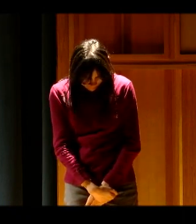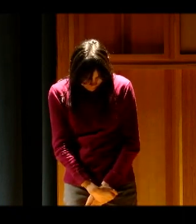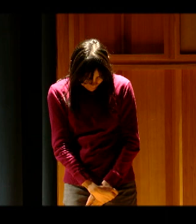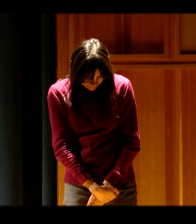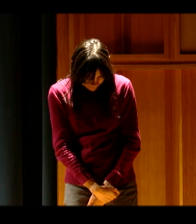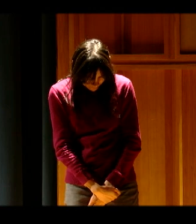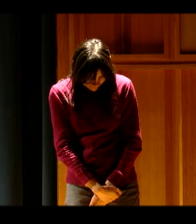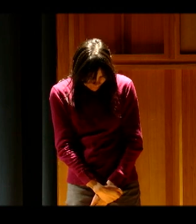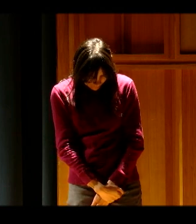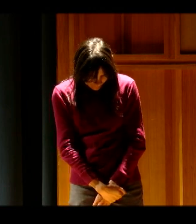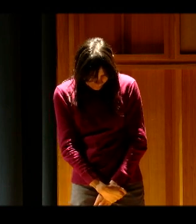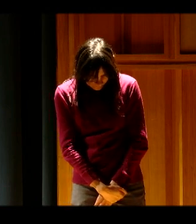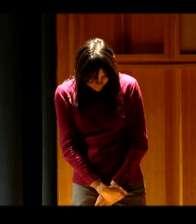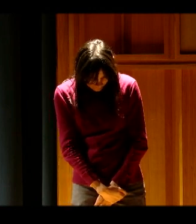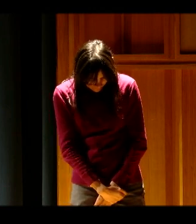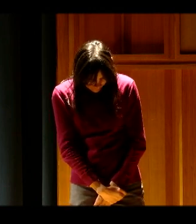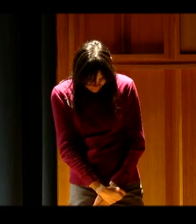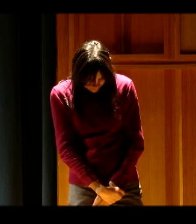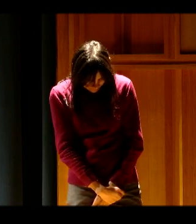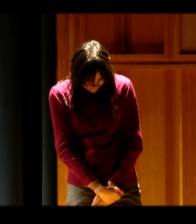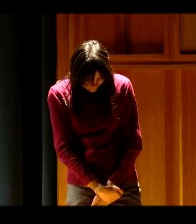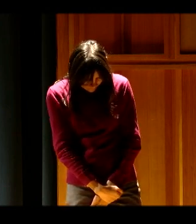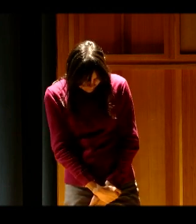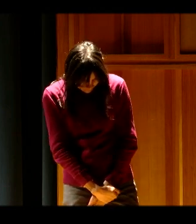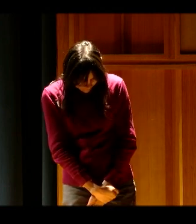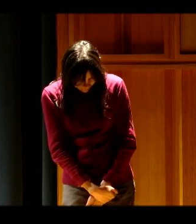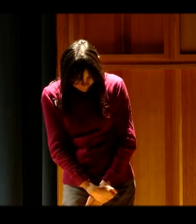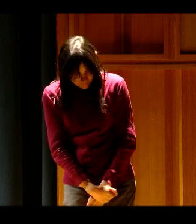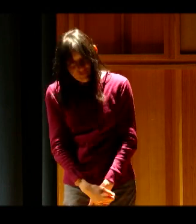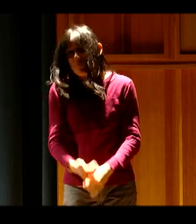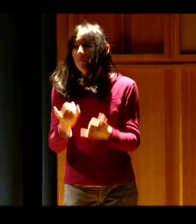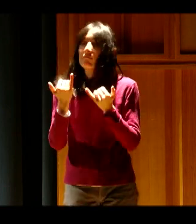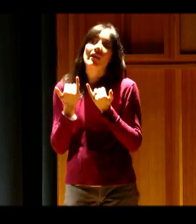So now I leave you all to a lovely evening in Washington DC area